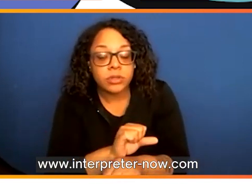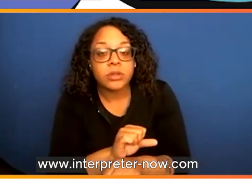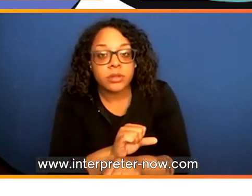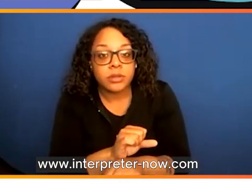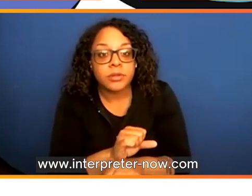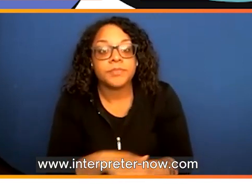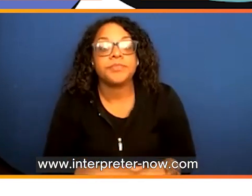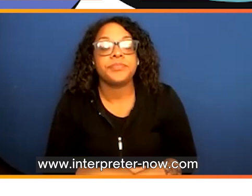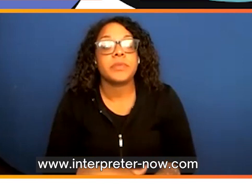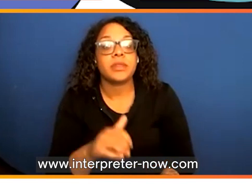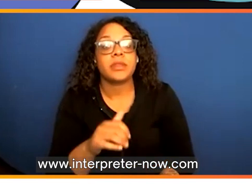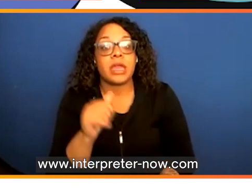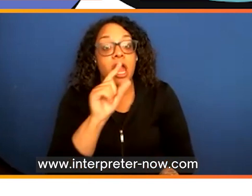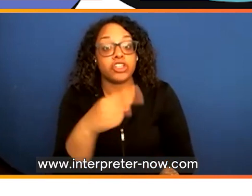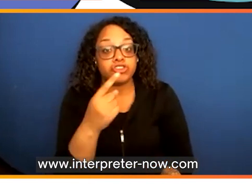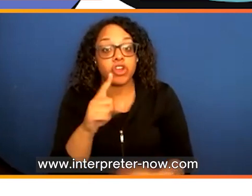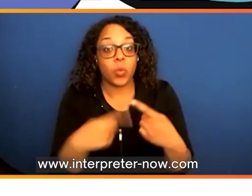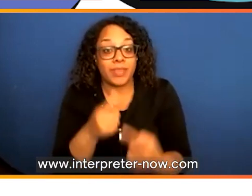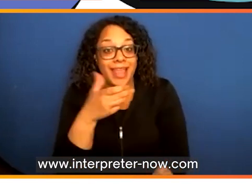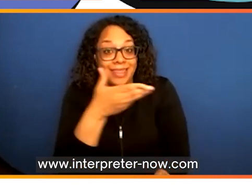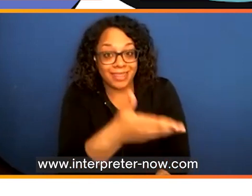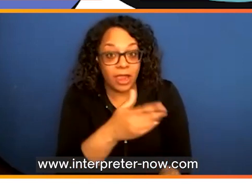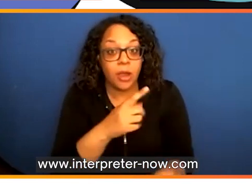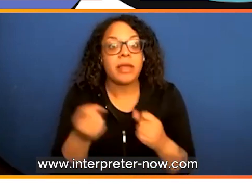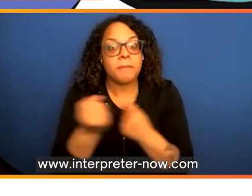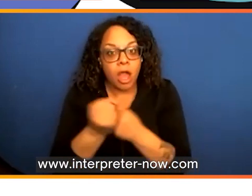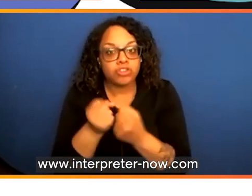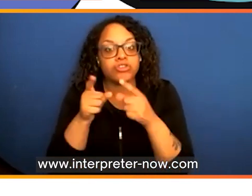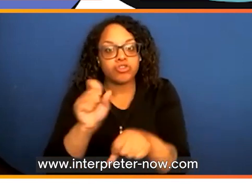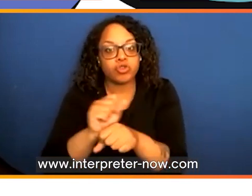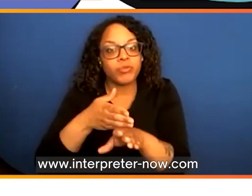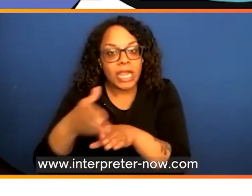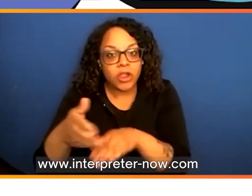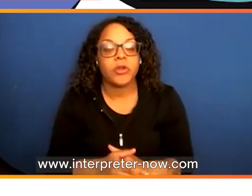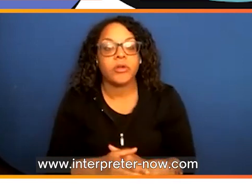also not only speaking when they're not in the room, but sponsoring them in their career,